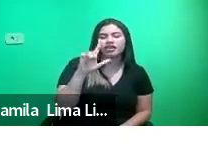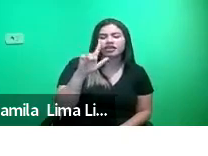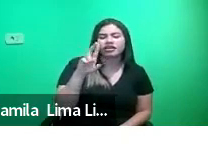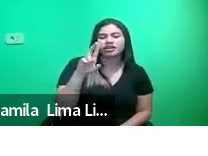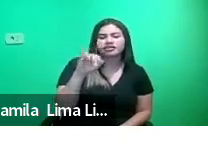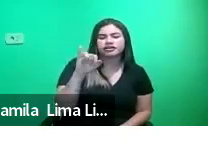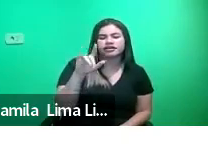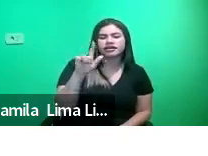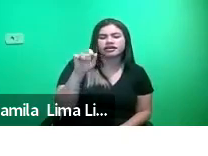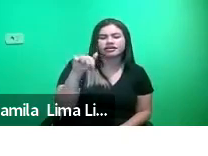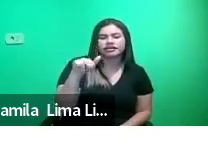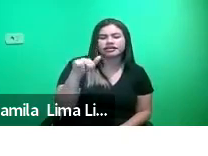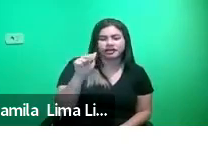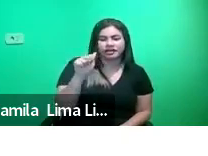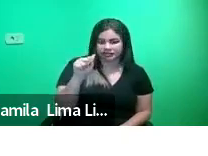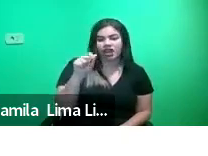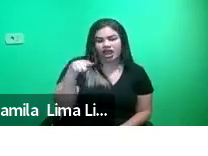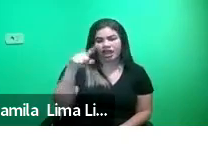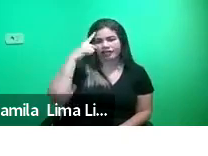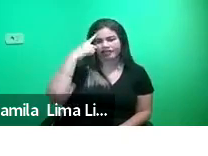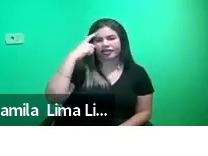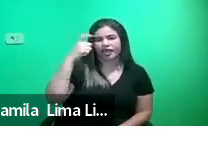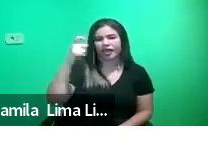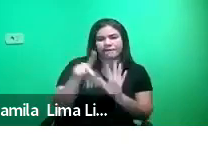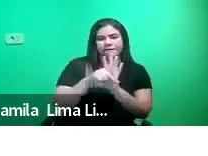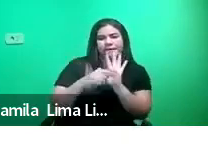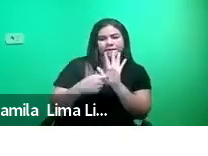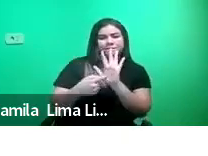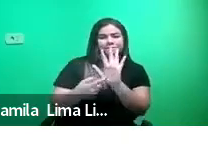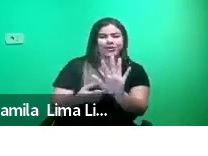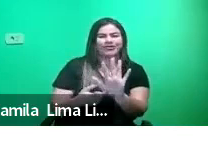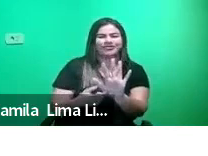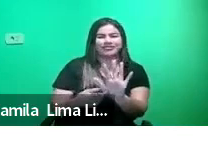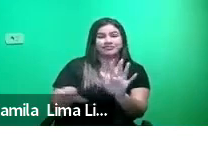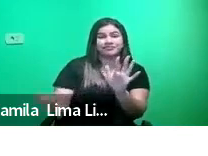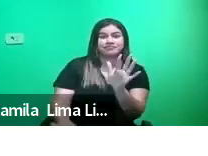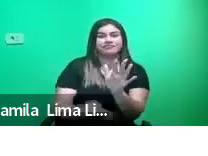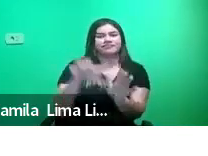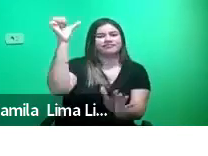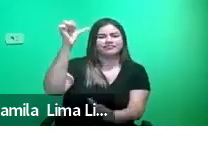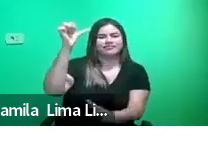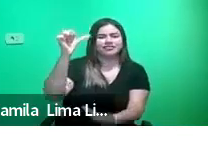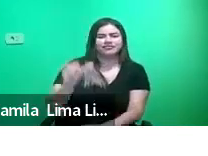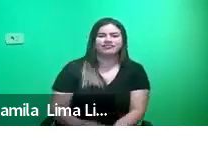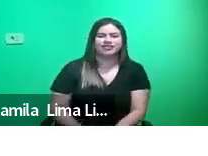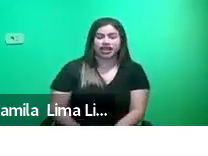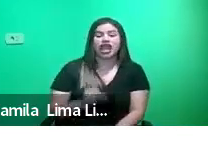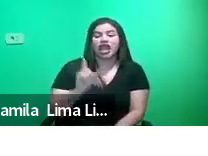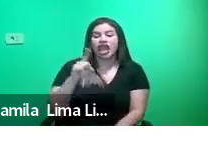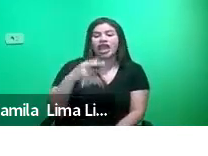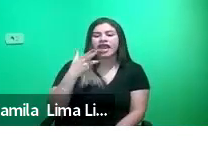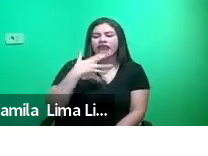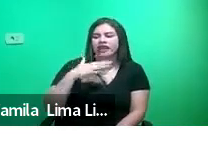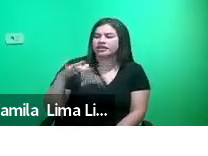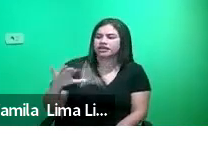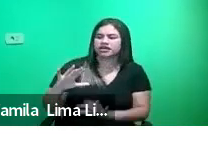left out so this movement appears for the for the first for the first time movement of the of the of the of the child of the of the child, objectively indicating, he says,